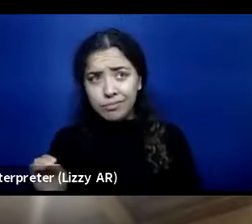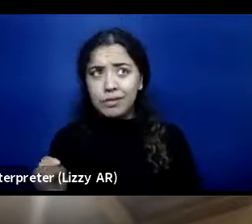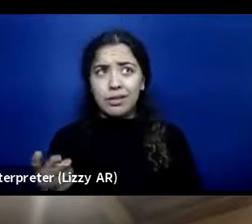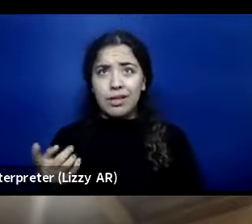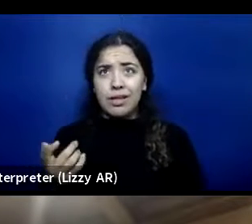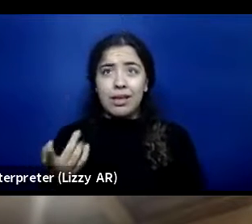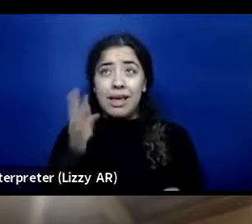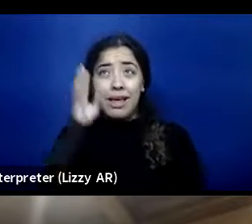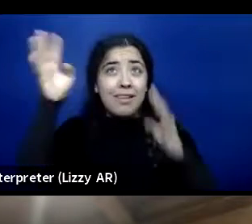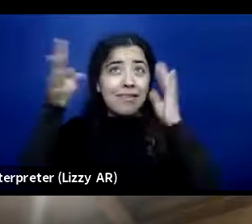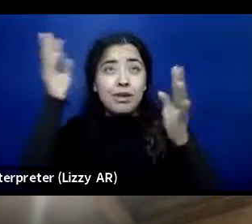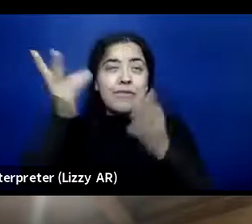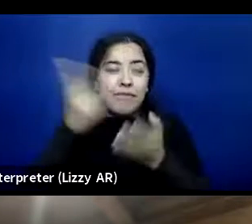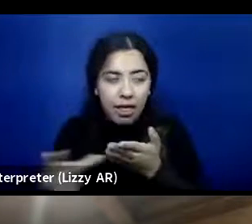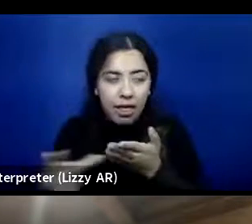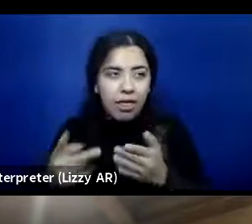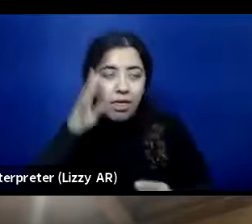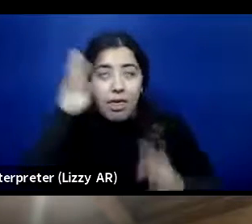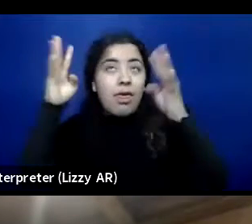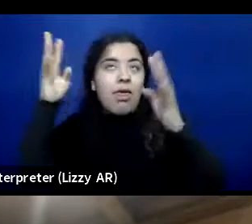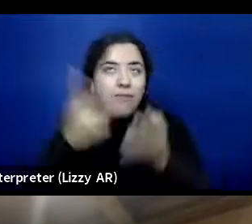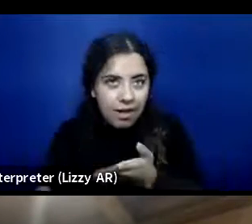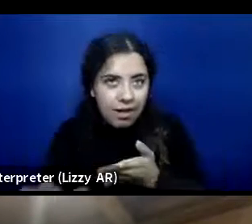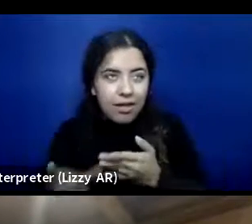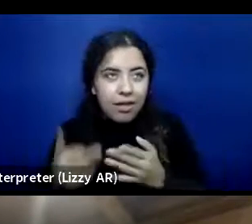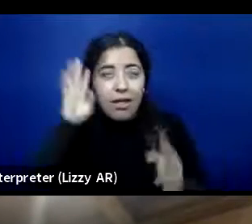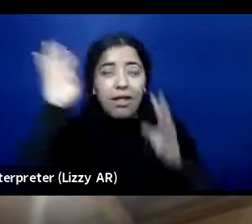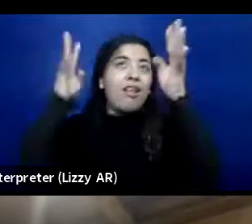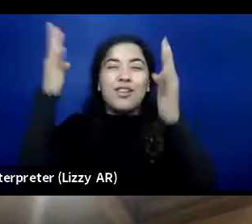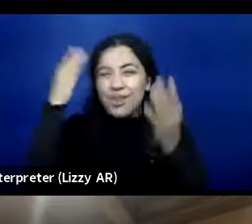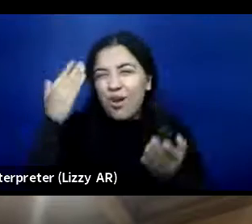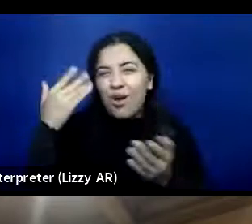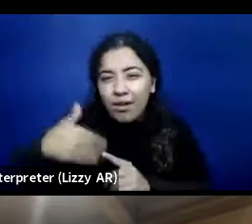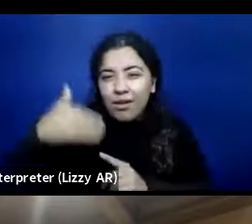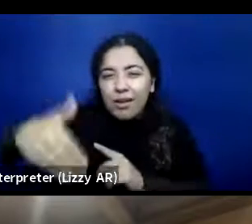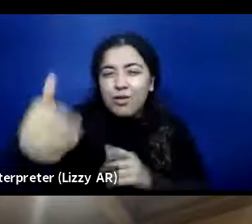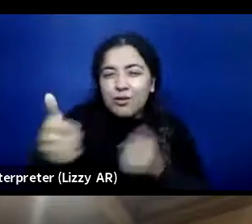And I really hope that we create an environment and a culture, where we at least try.